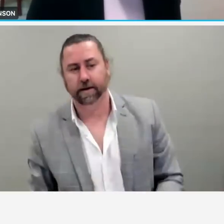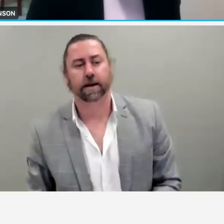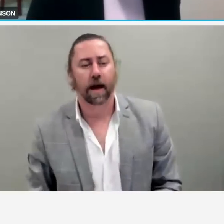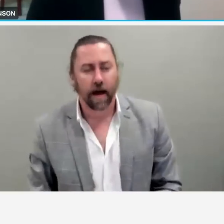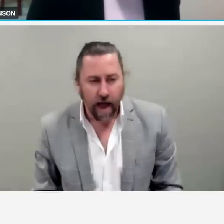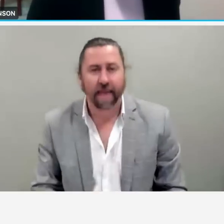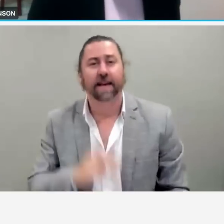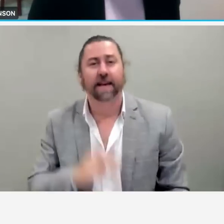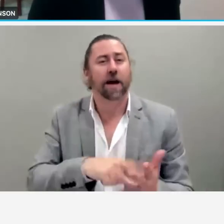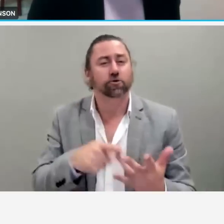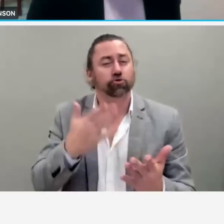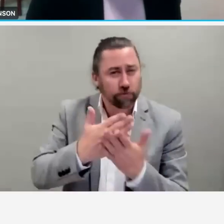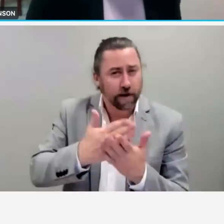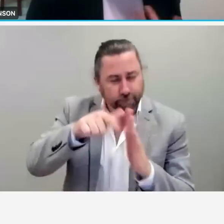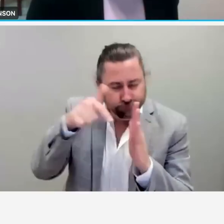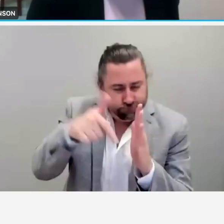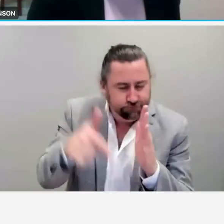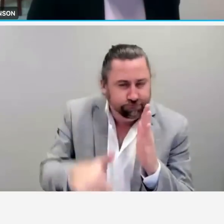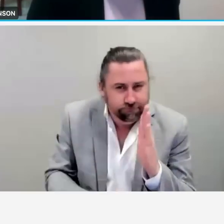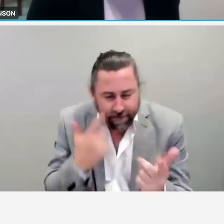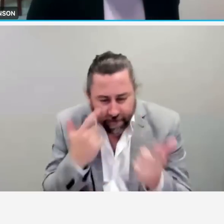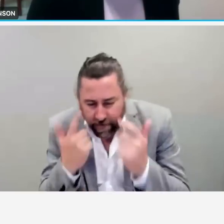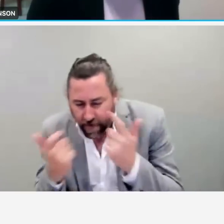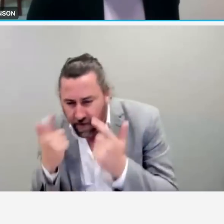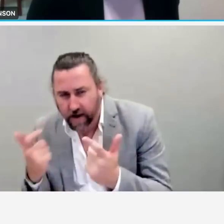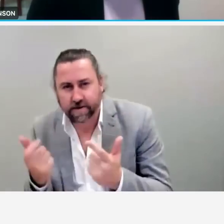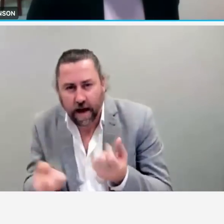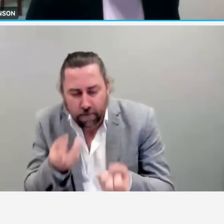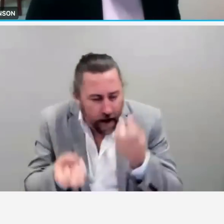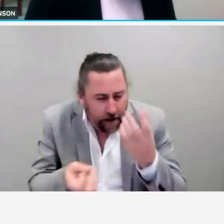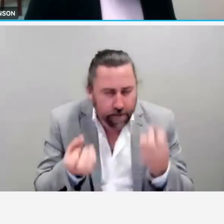details as well. So following this webinar we would look to release a